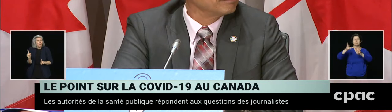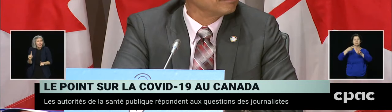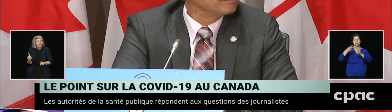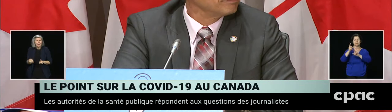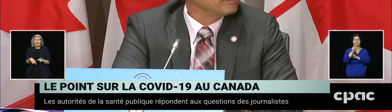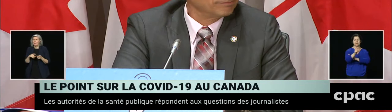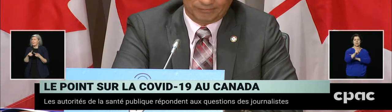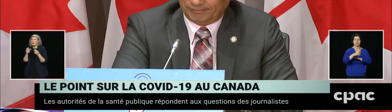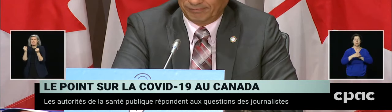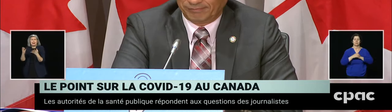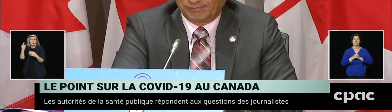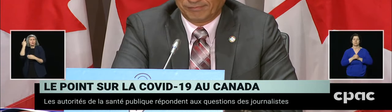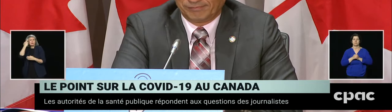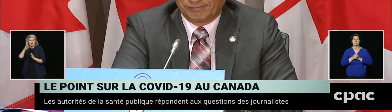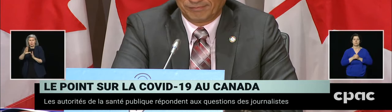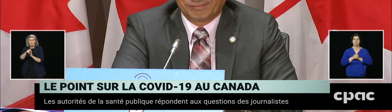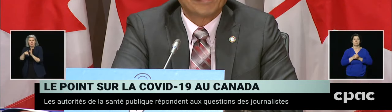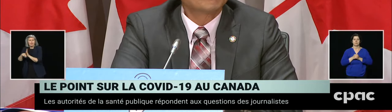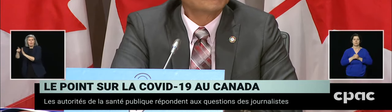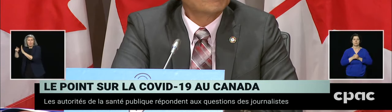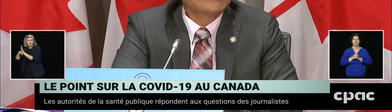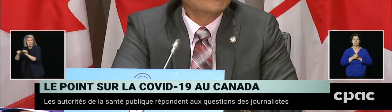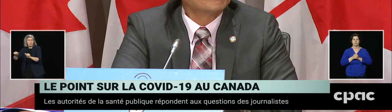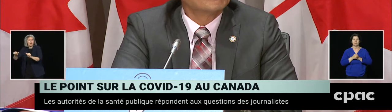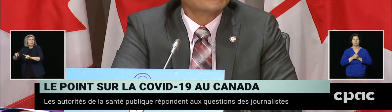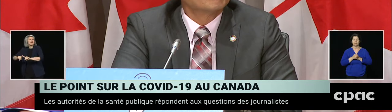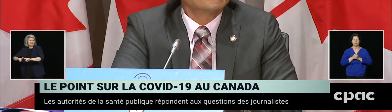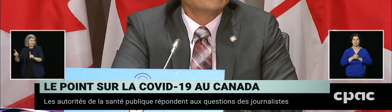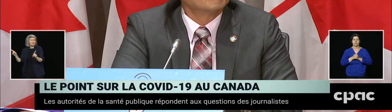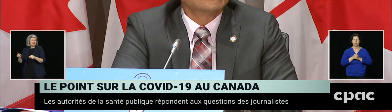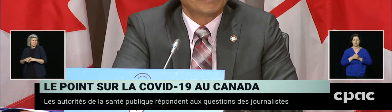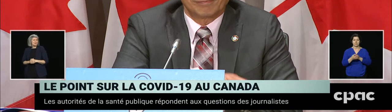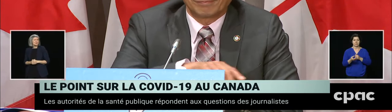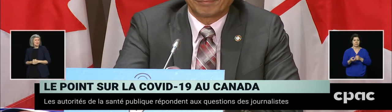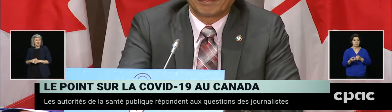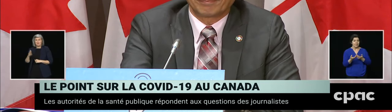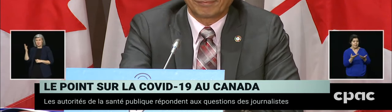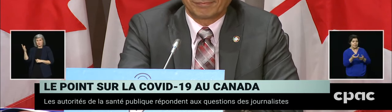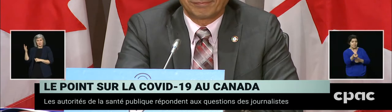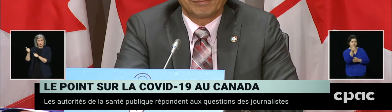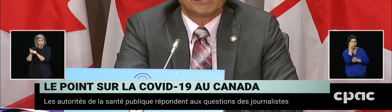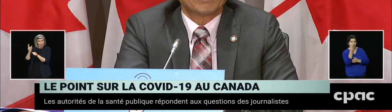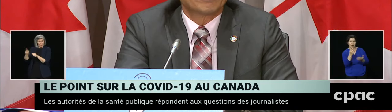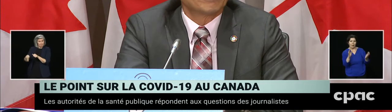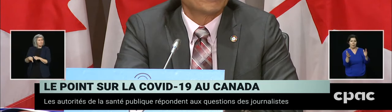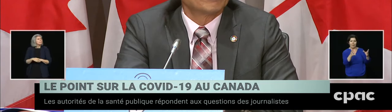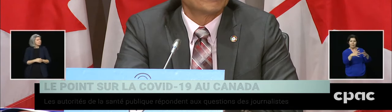TAKEN INTO ACCOUNT AT THE LOCAL